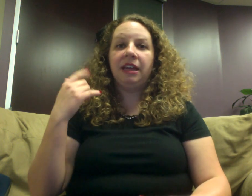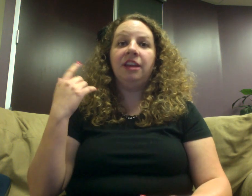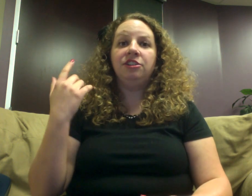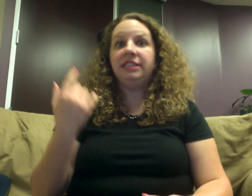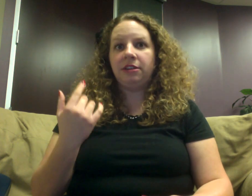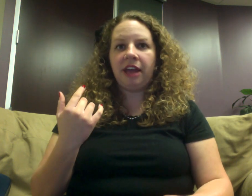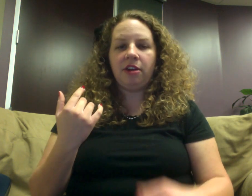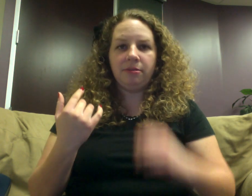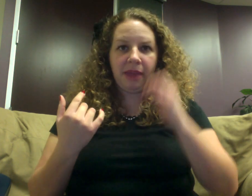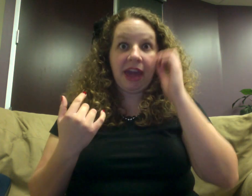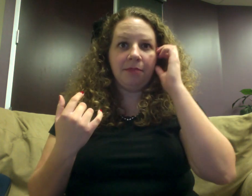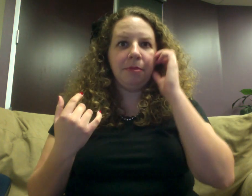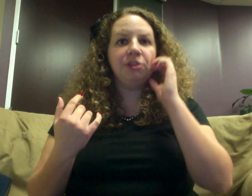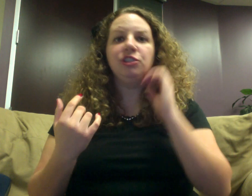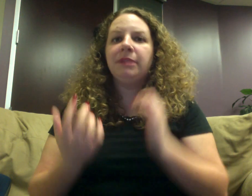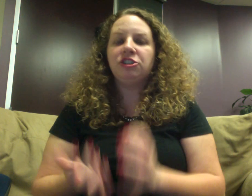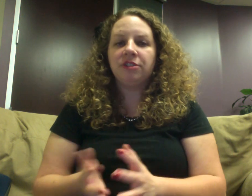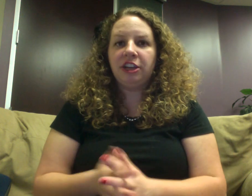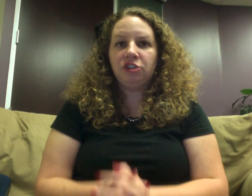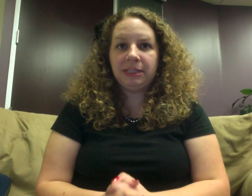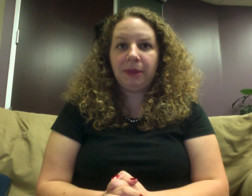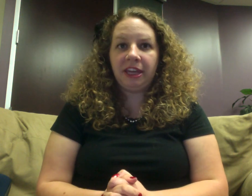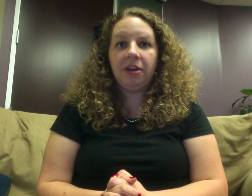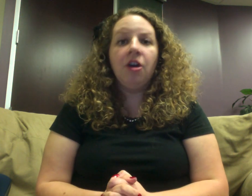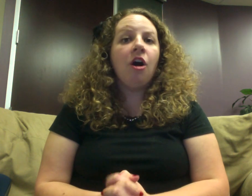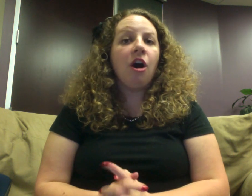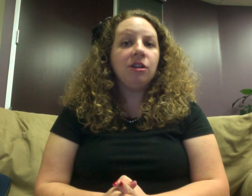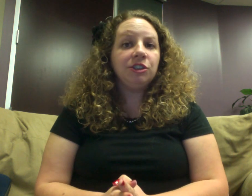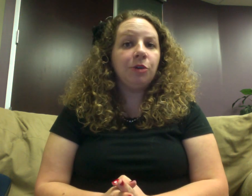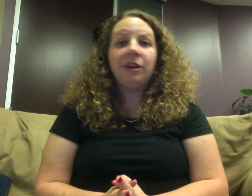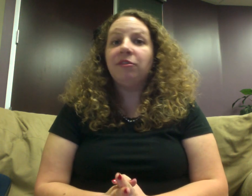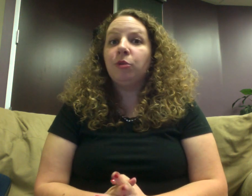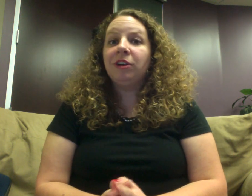it out in my head. But just make sure that you're not spelling it. Also, whenever we're